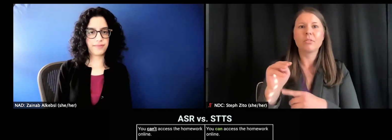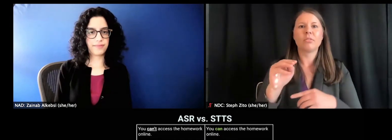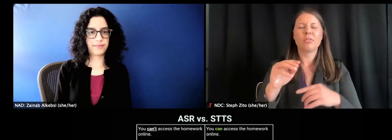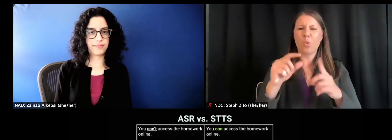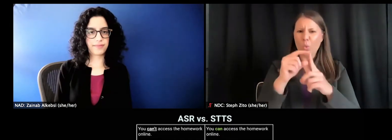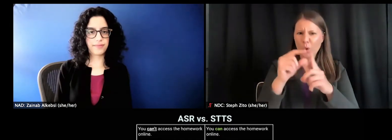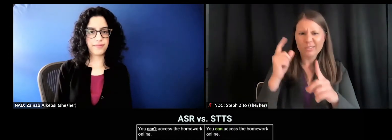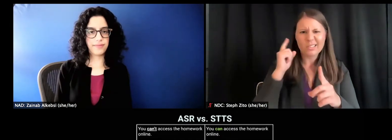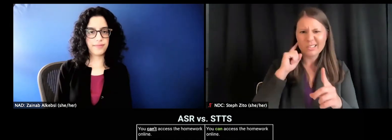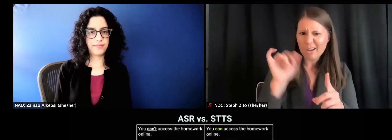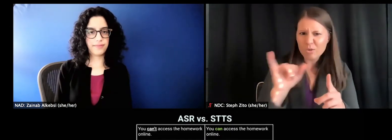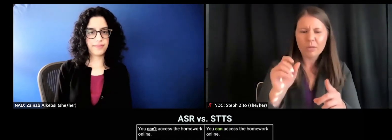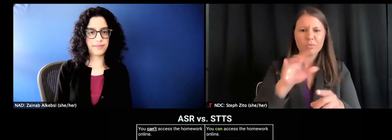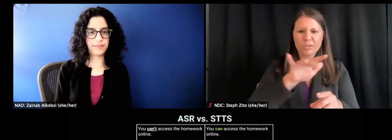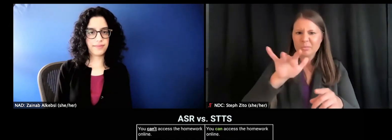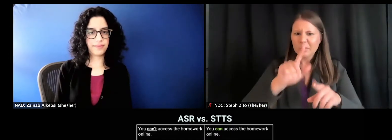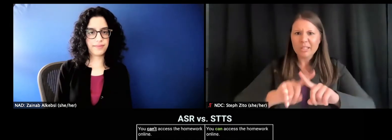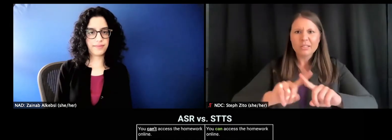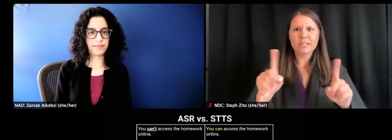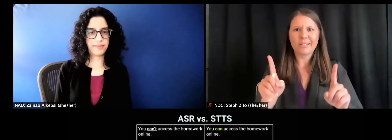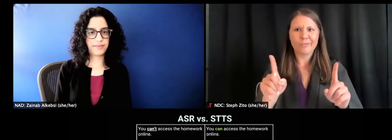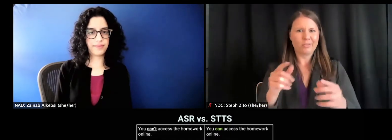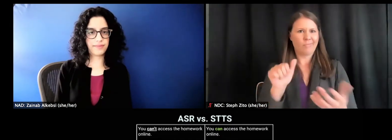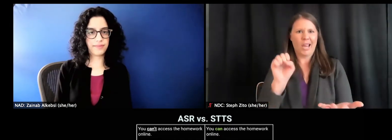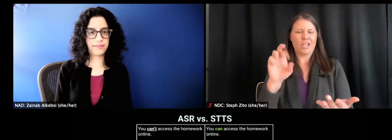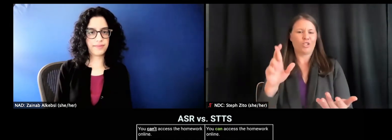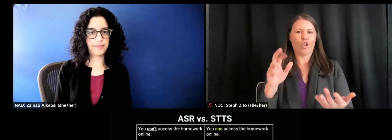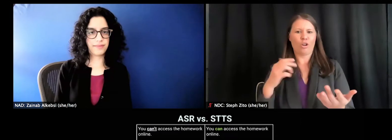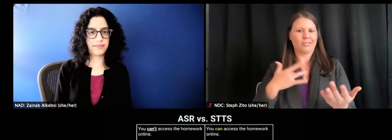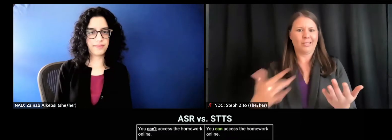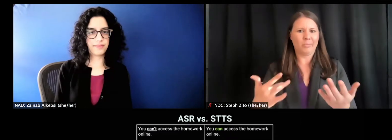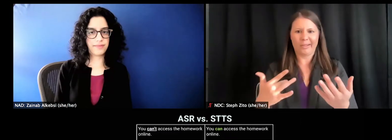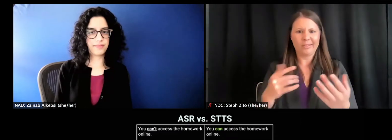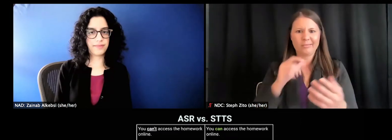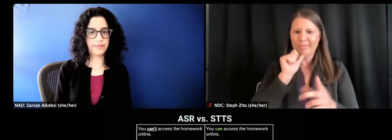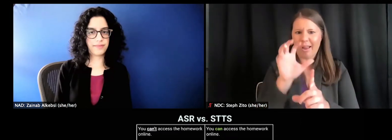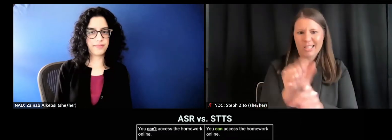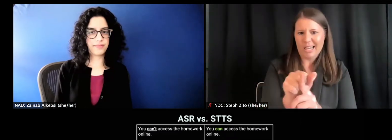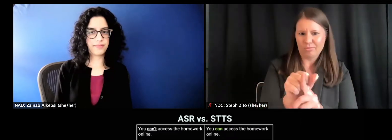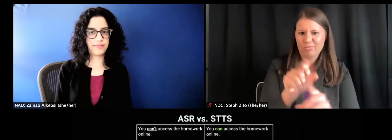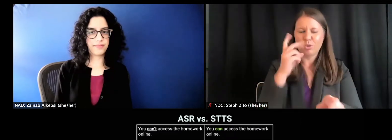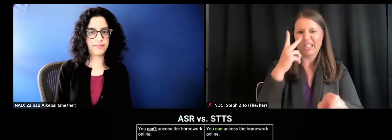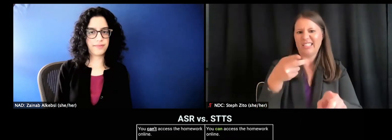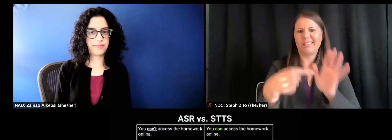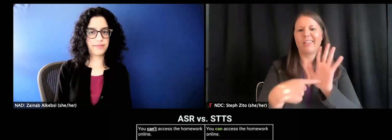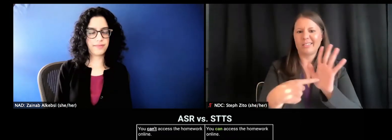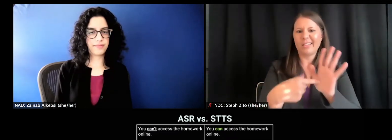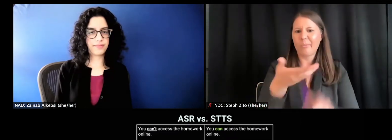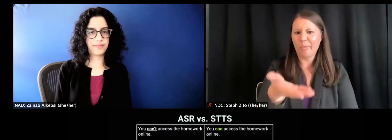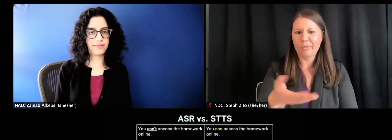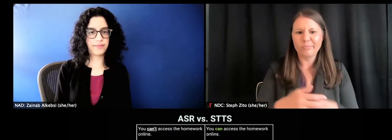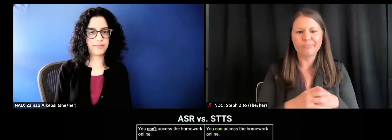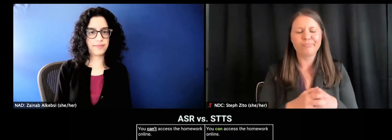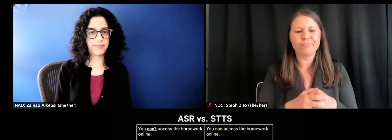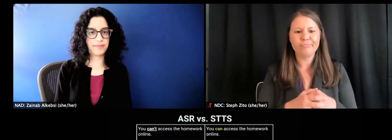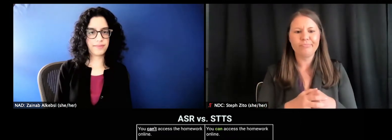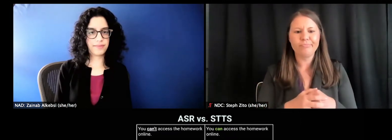Again, talking about homonyms, words that sound similar, are often mistaken by ASR services